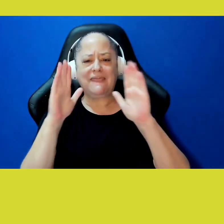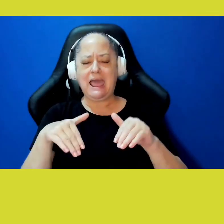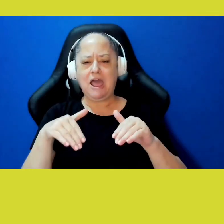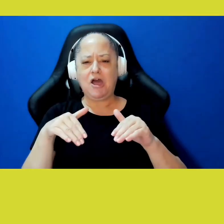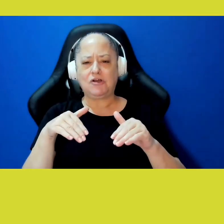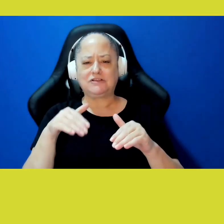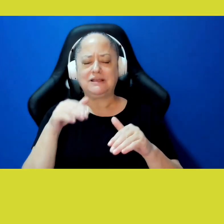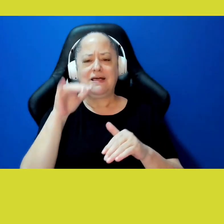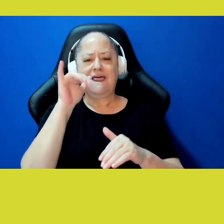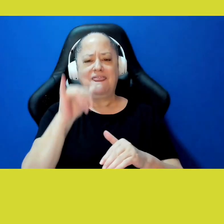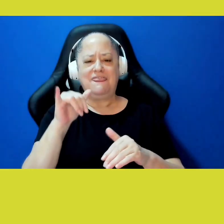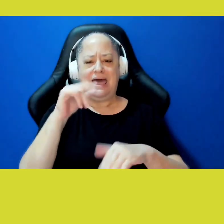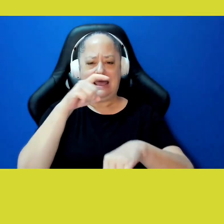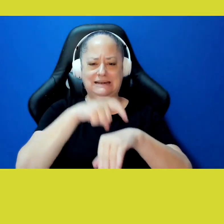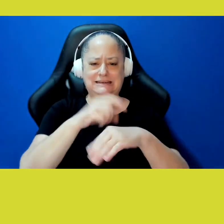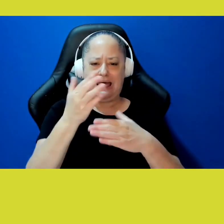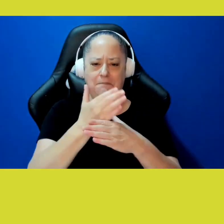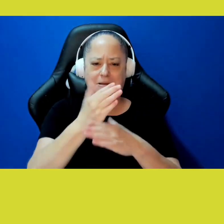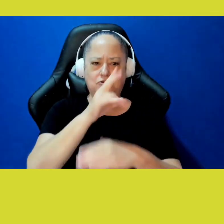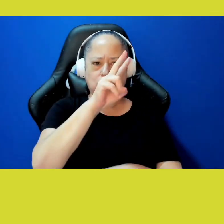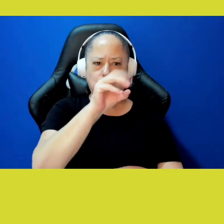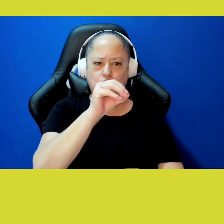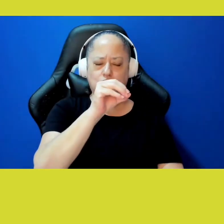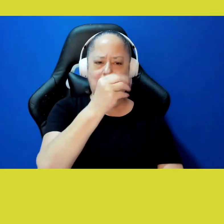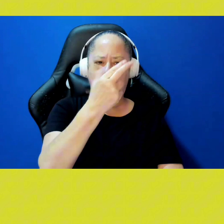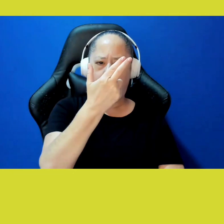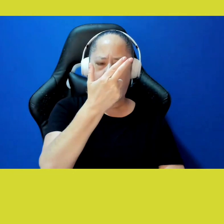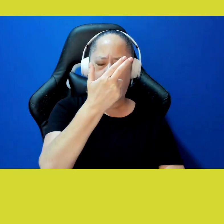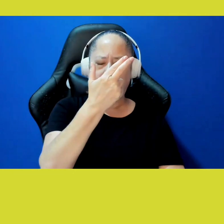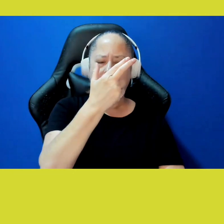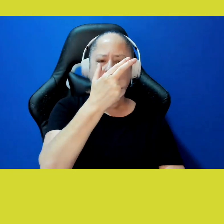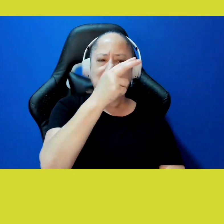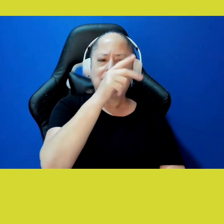probably between 2010 and 2016 with all of these shifts